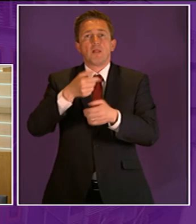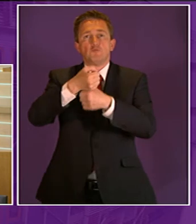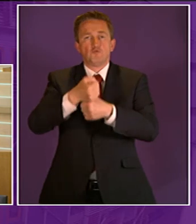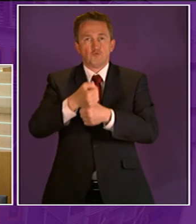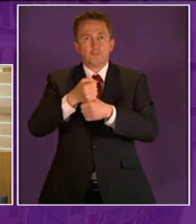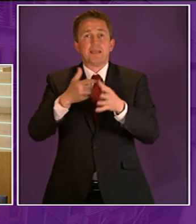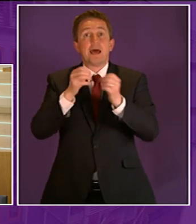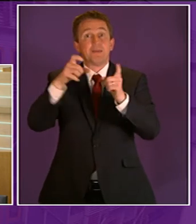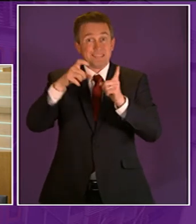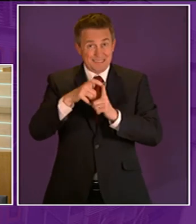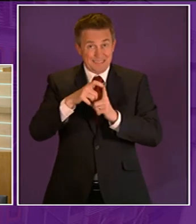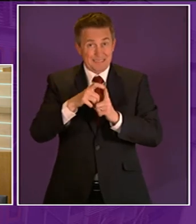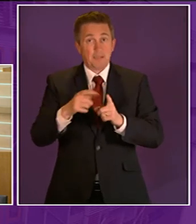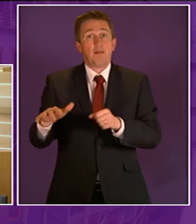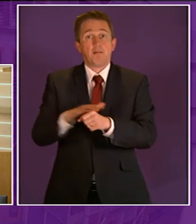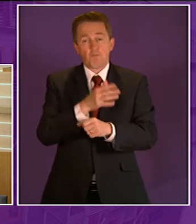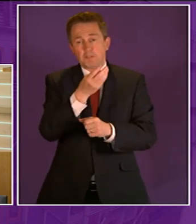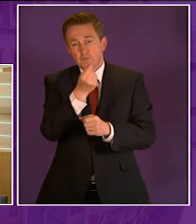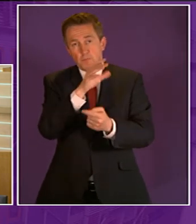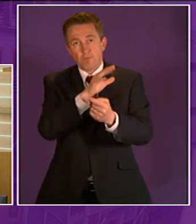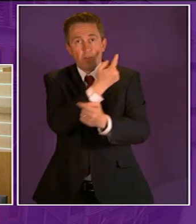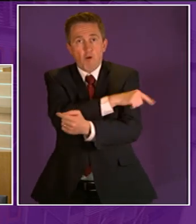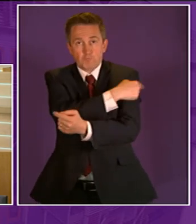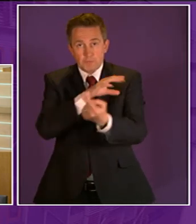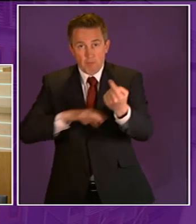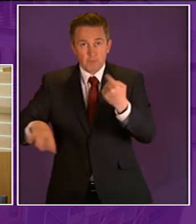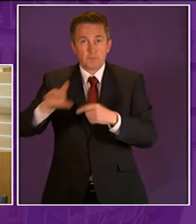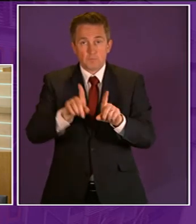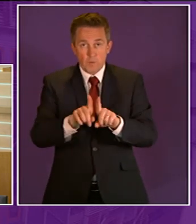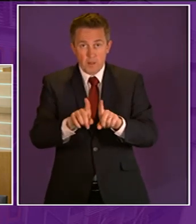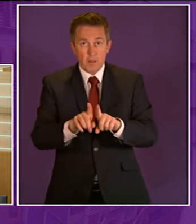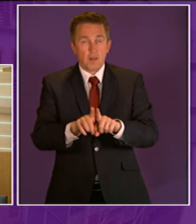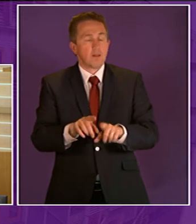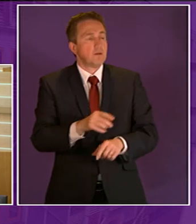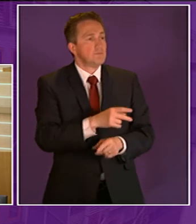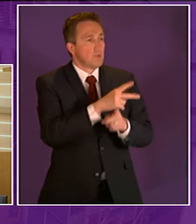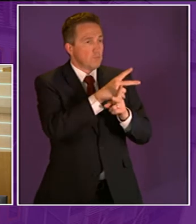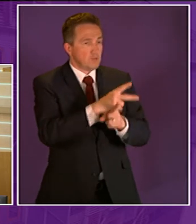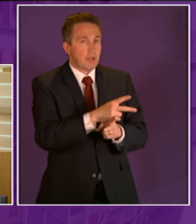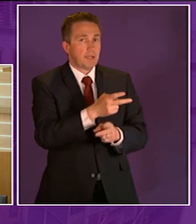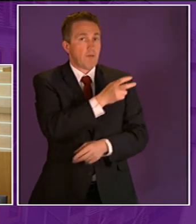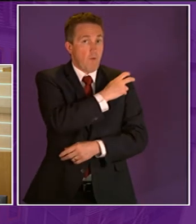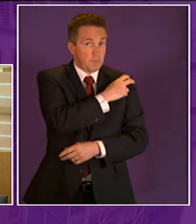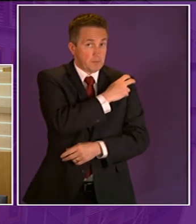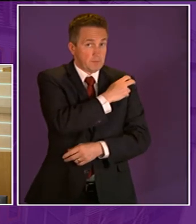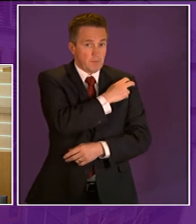The Rev Joan Lyon (Priest at St Ninian’s Scottish Episcopal Church Aberdeen and Episcopal